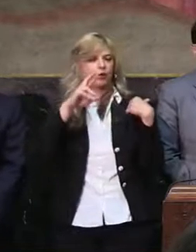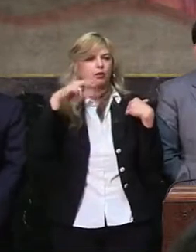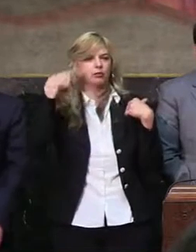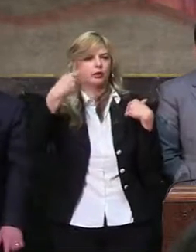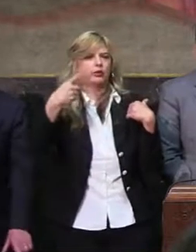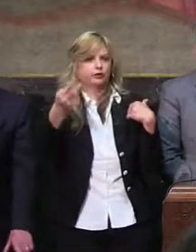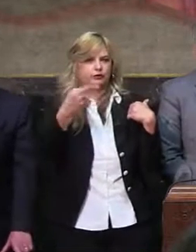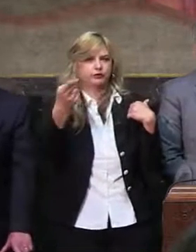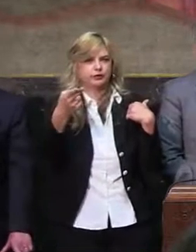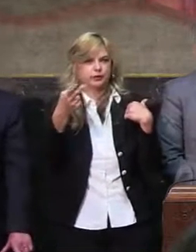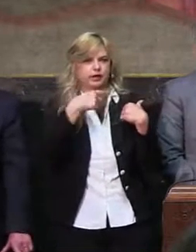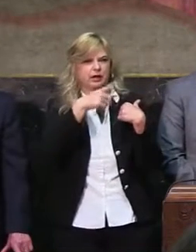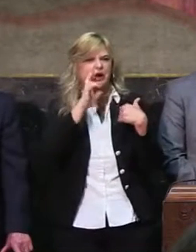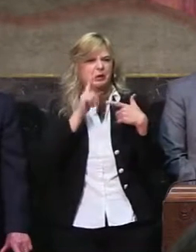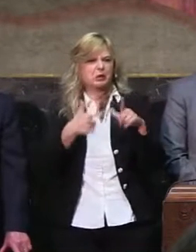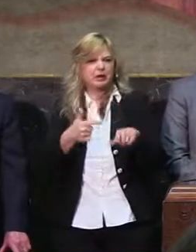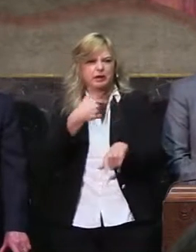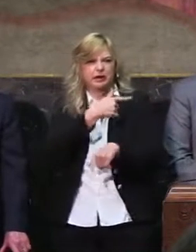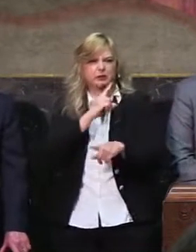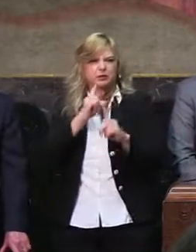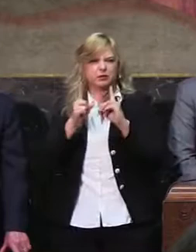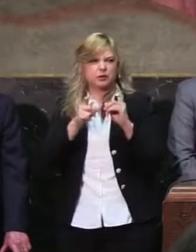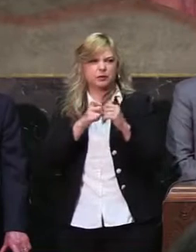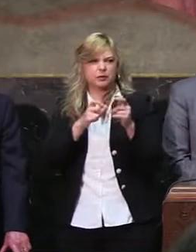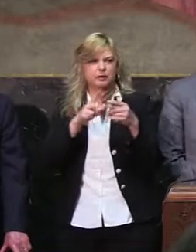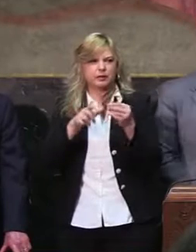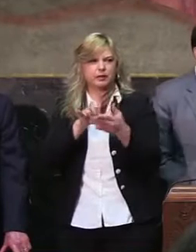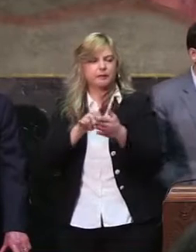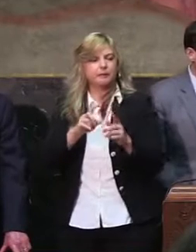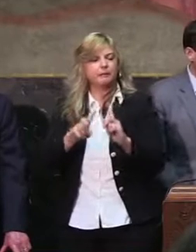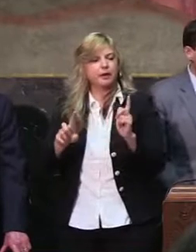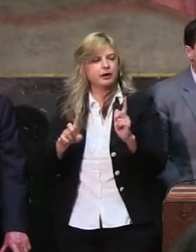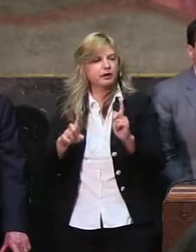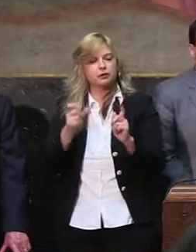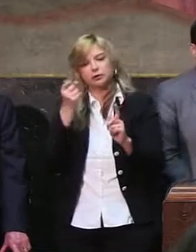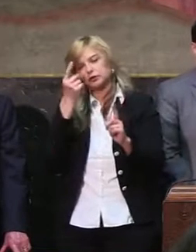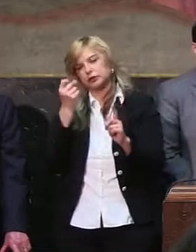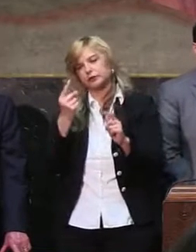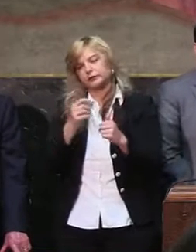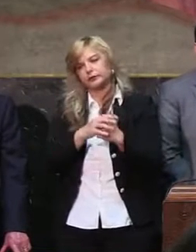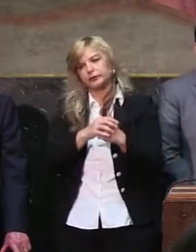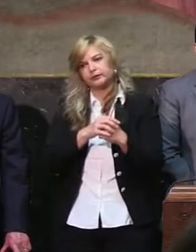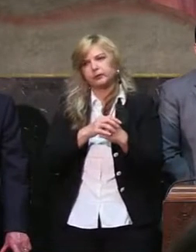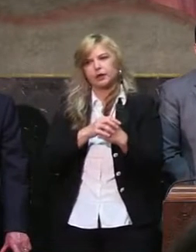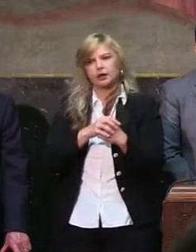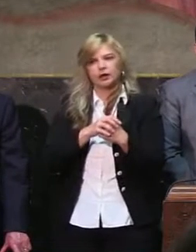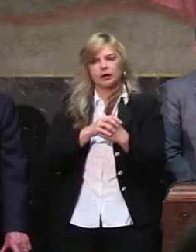and let him talk to you about it but there is no doubt that we have to